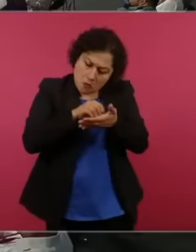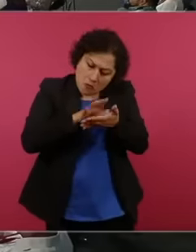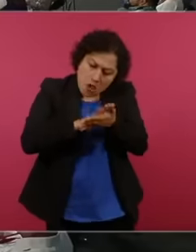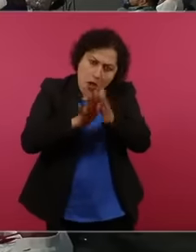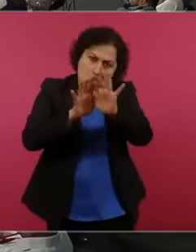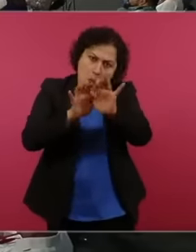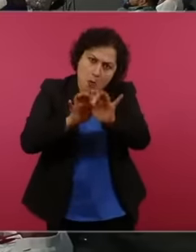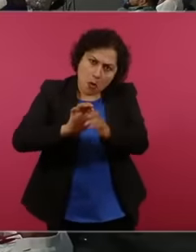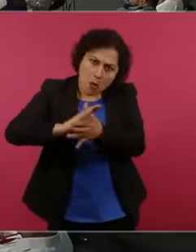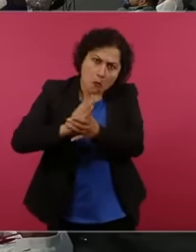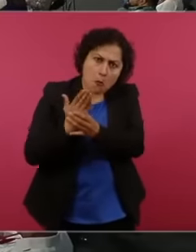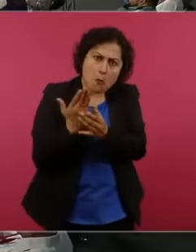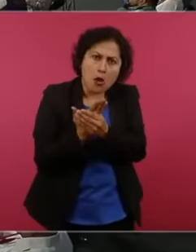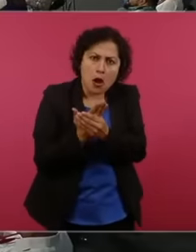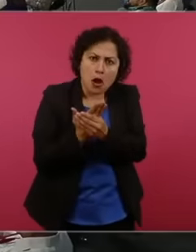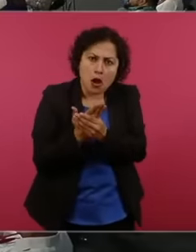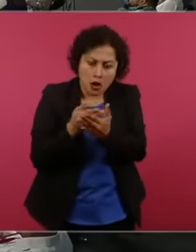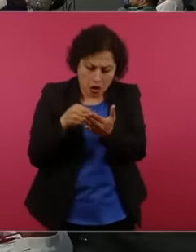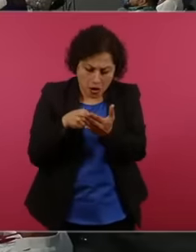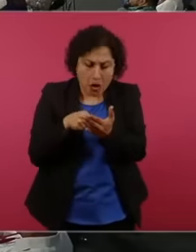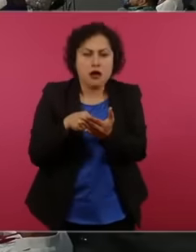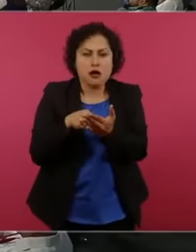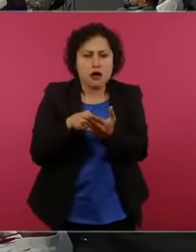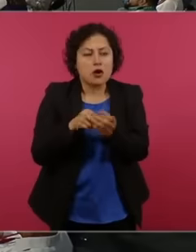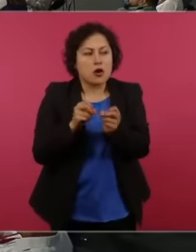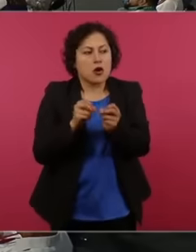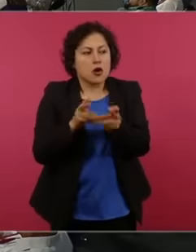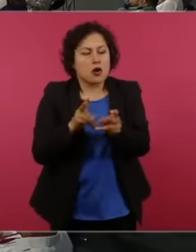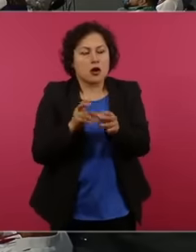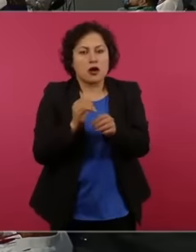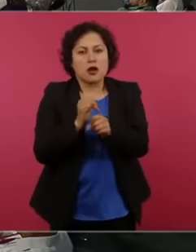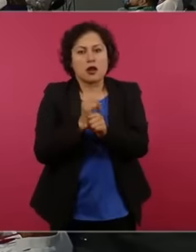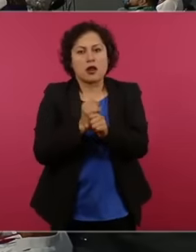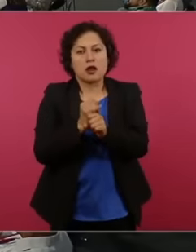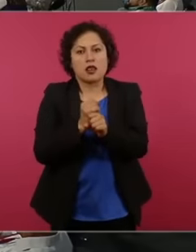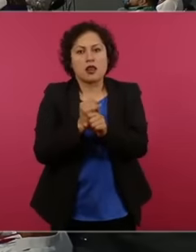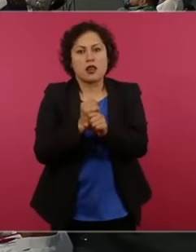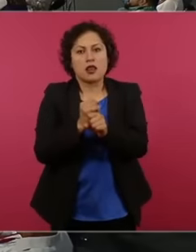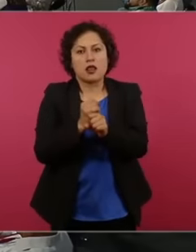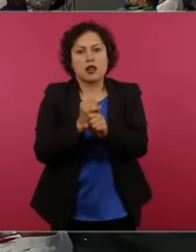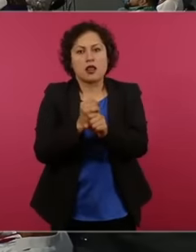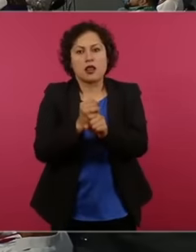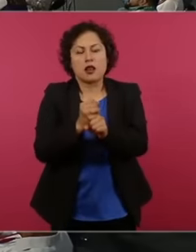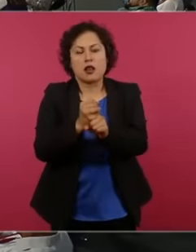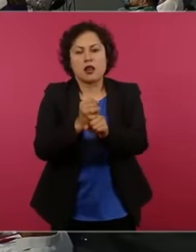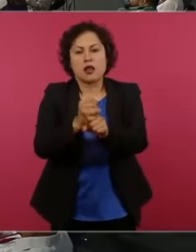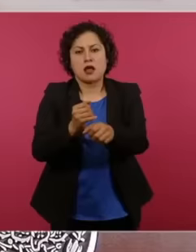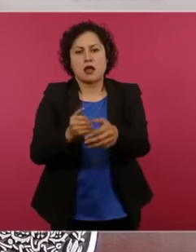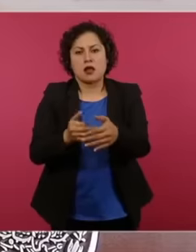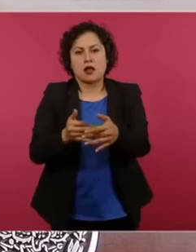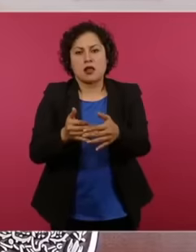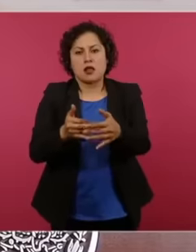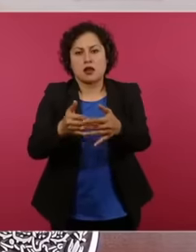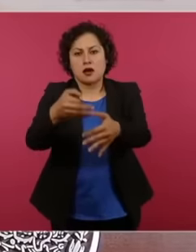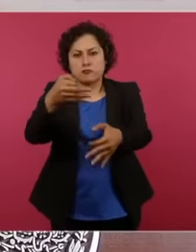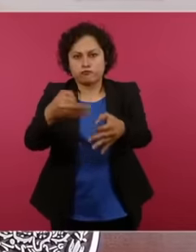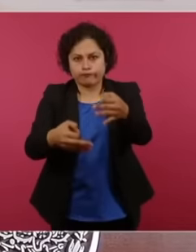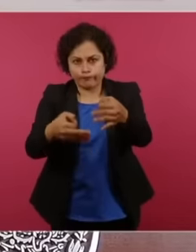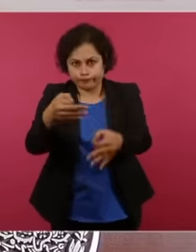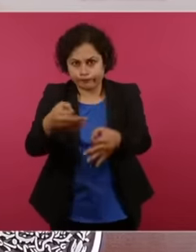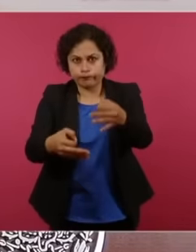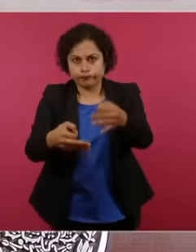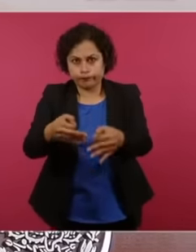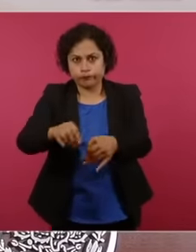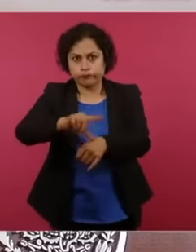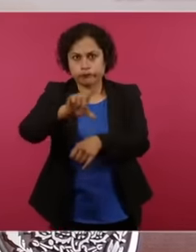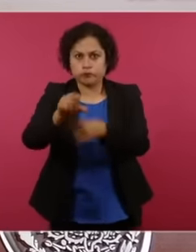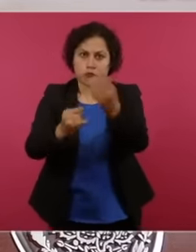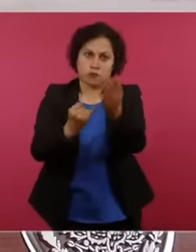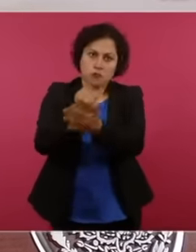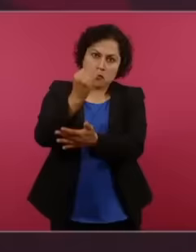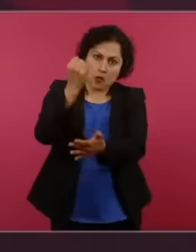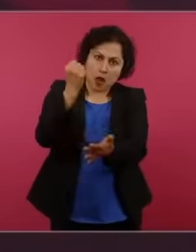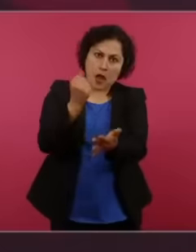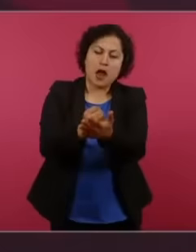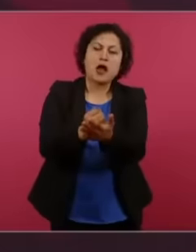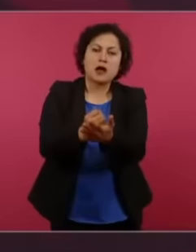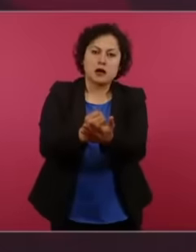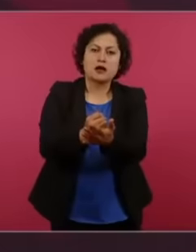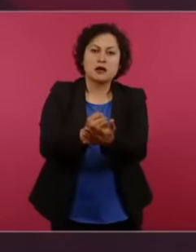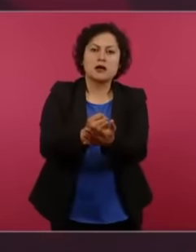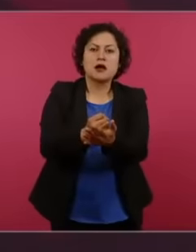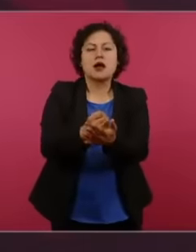but until the end when it is decided 4 or 5 months after the whole